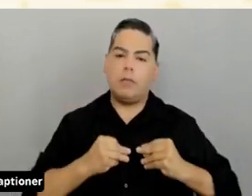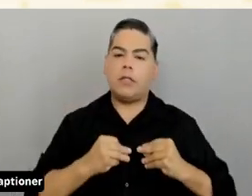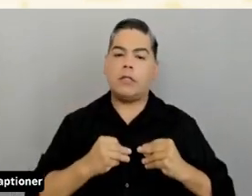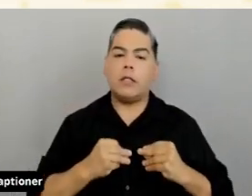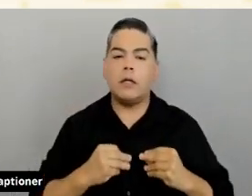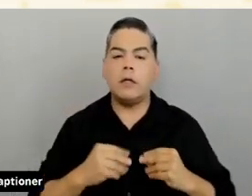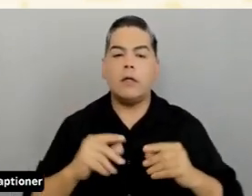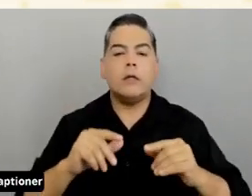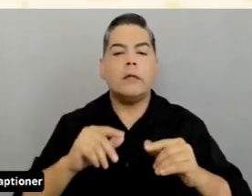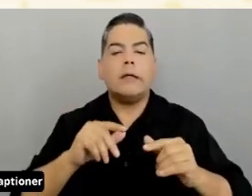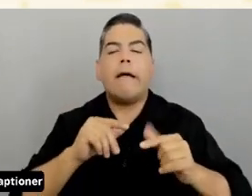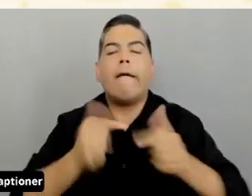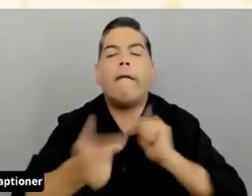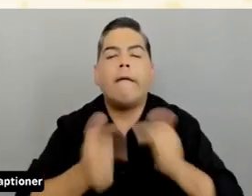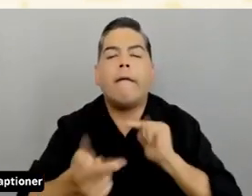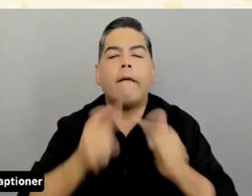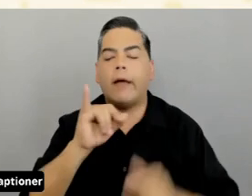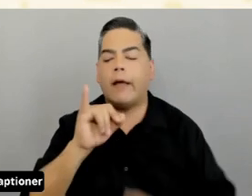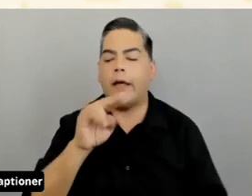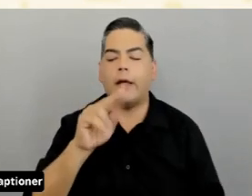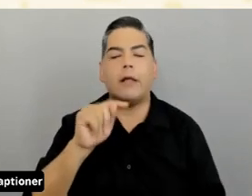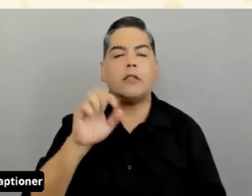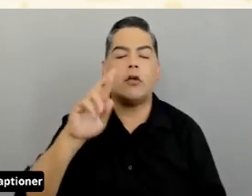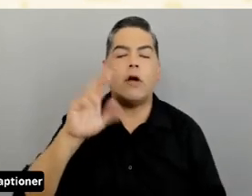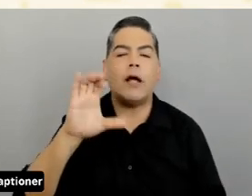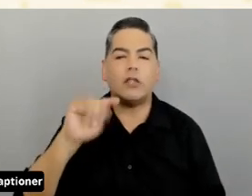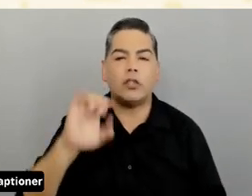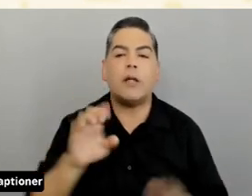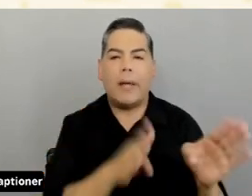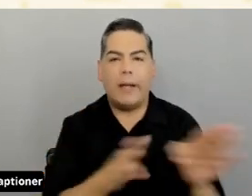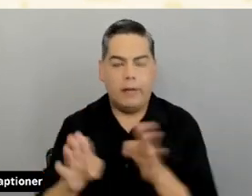for the screen readers, keyboard navigation patterns